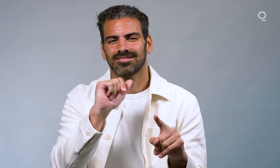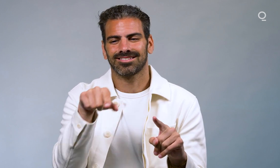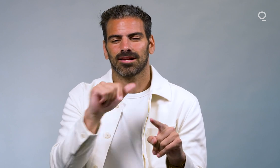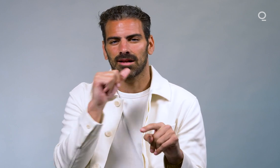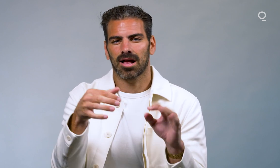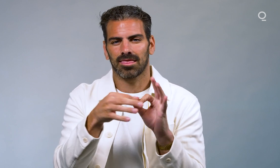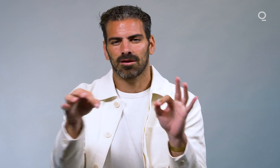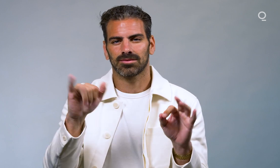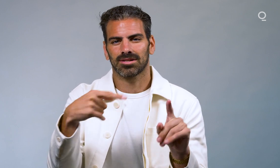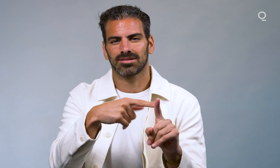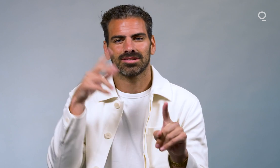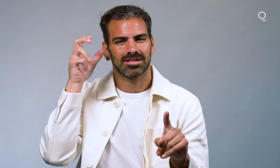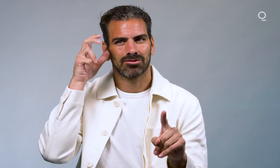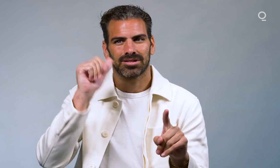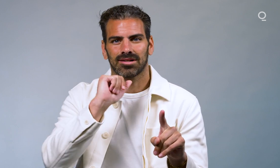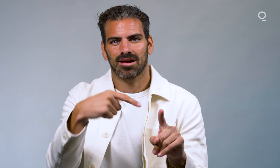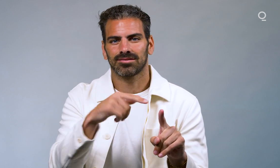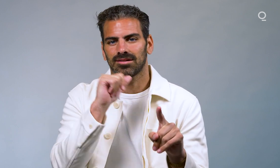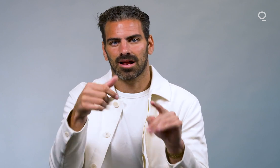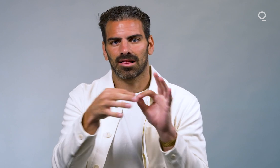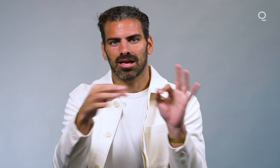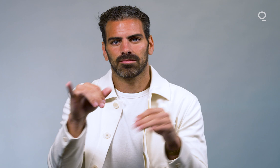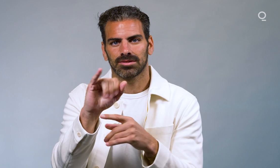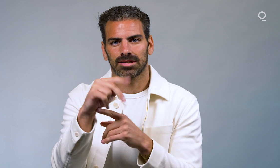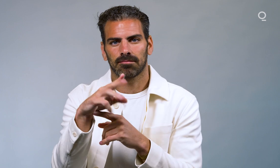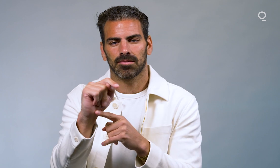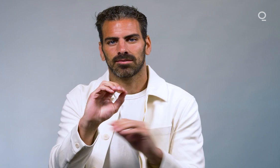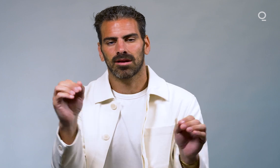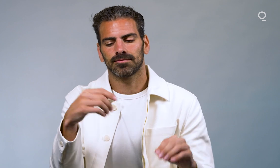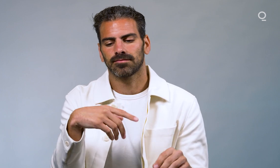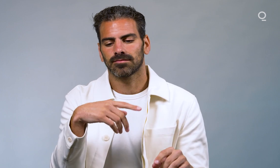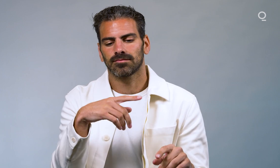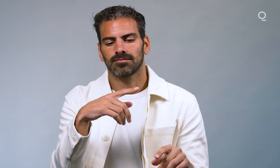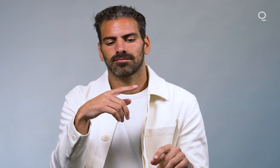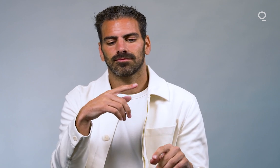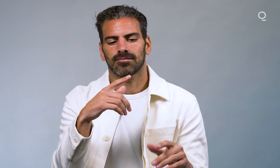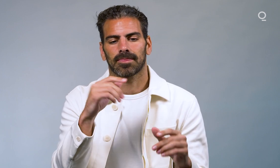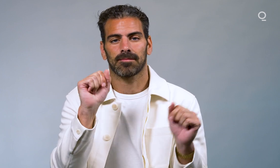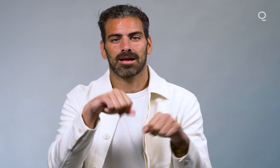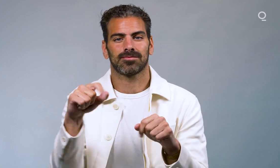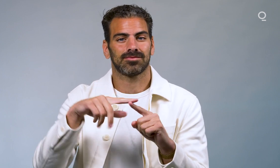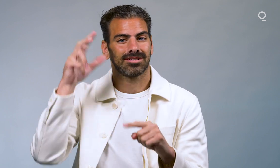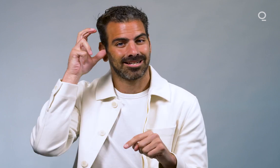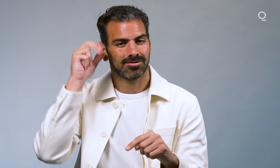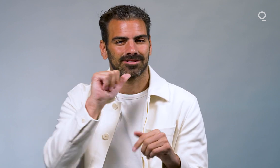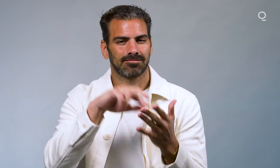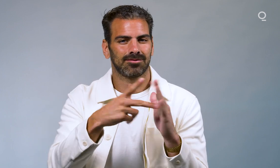first time, those two things are very different, right? What's important is not the ability to hear what's important is the access to language. Right?